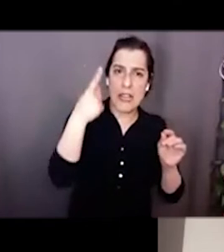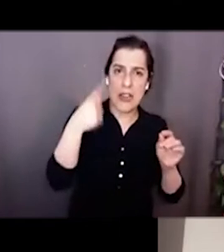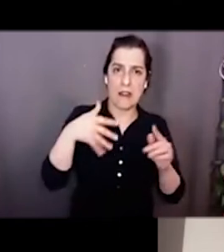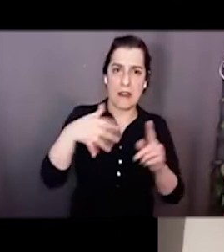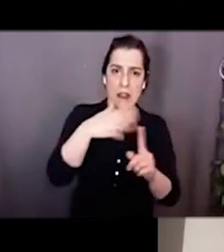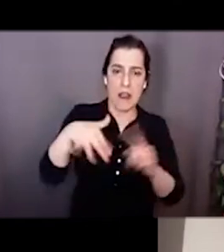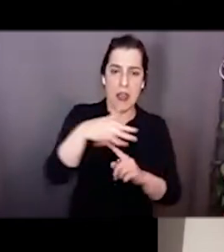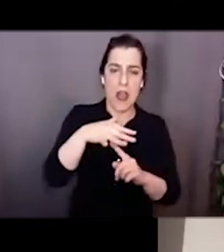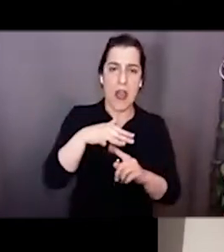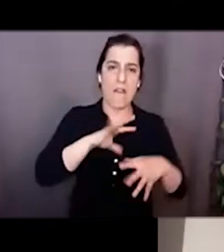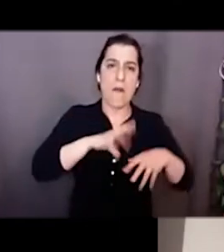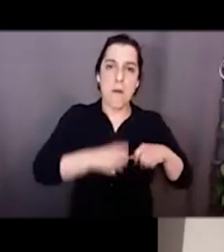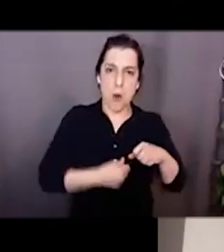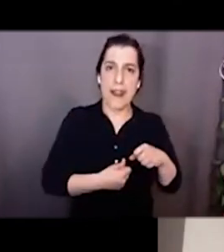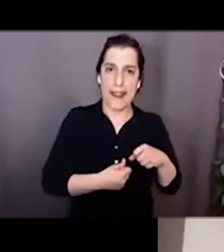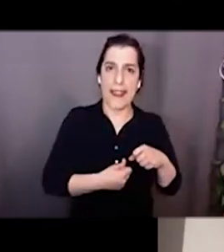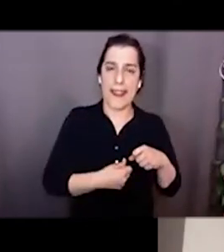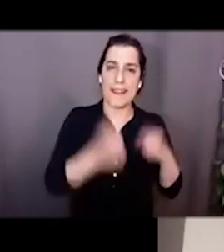like to space to mourn for the loss.